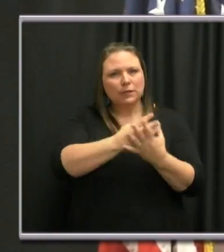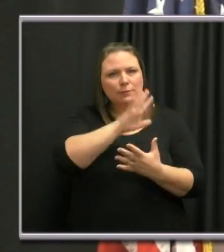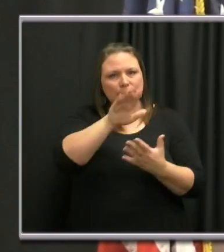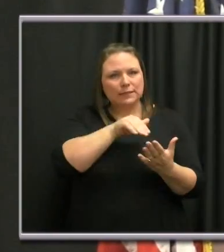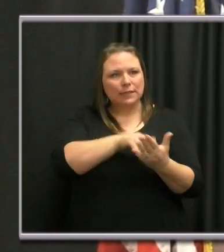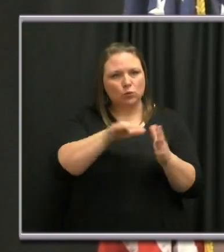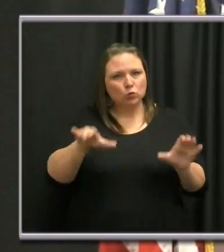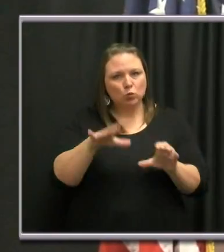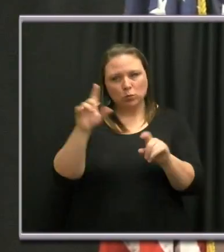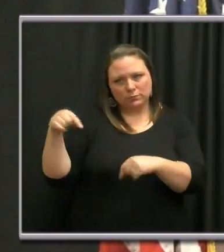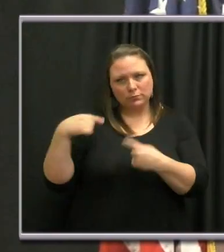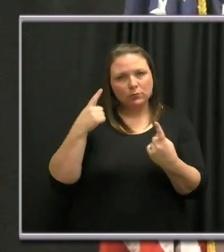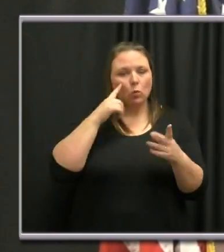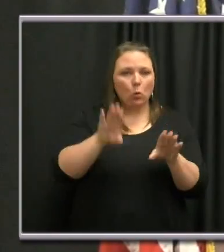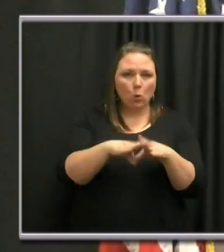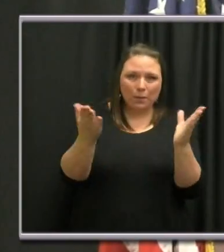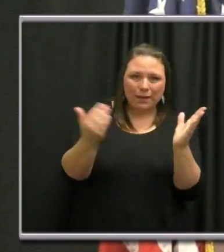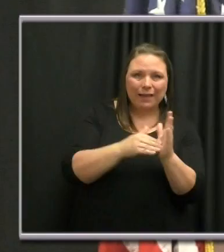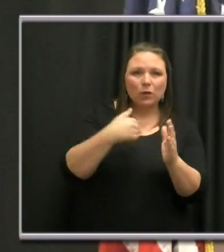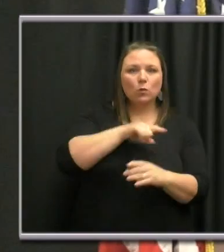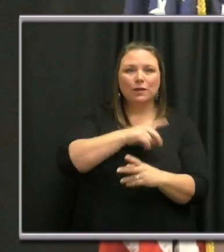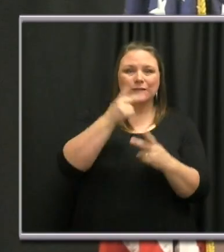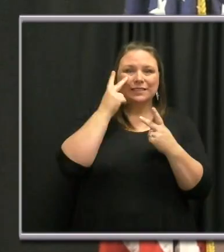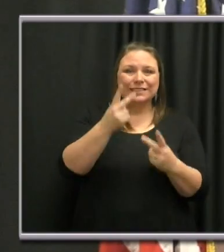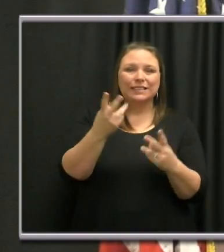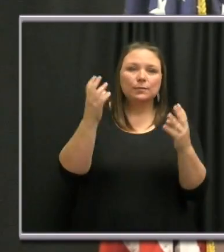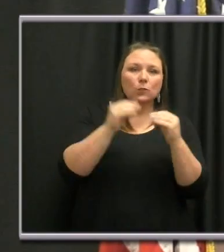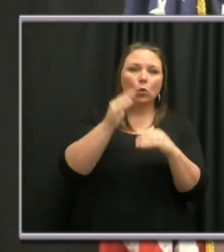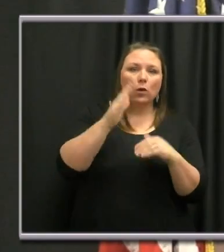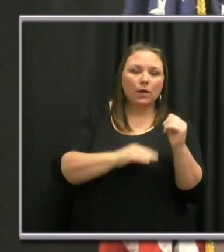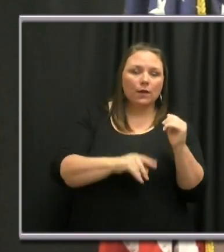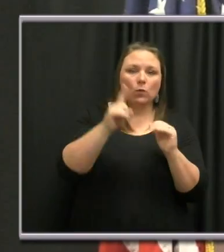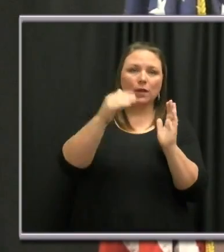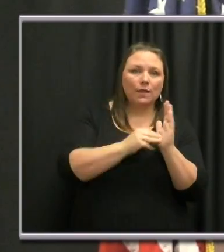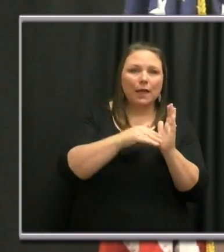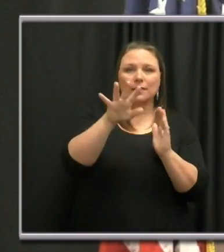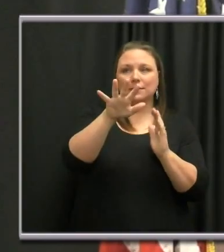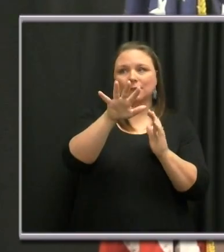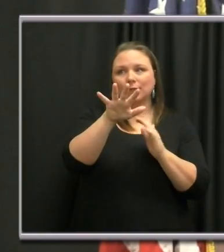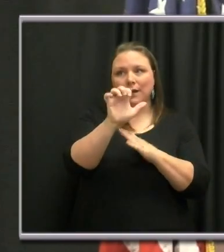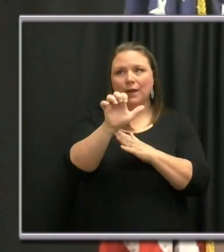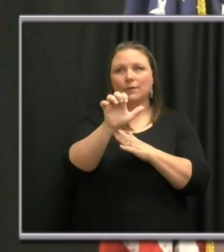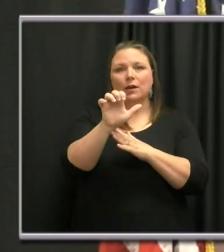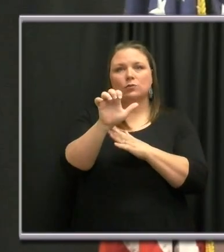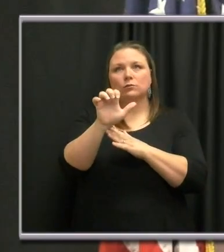CENTERS HAVE HAVE DONE- WE JUST OPEN AGAIN TODAY- WE'VE SEEN